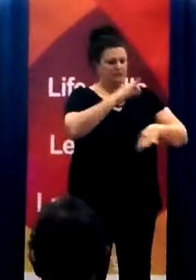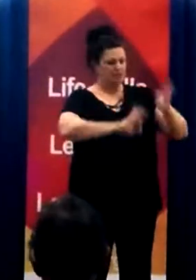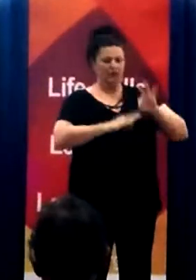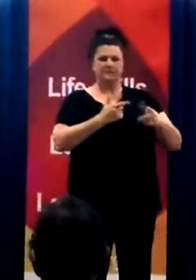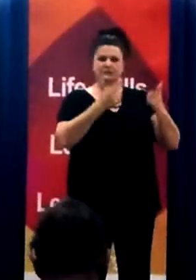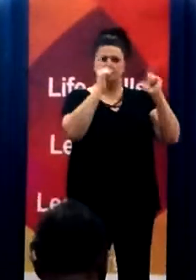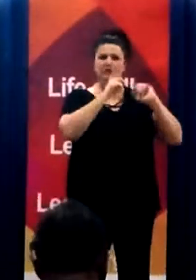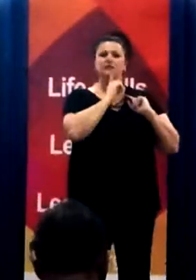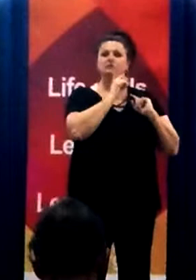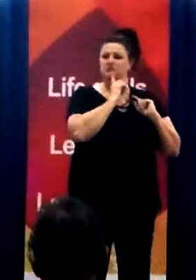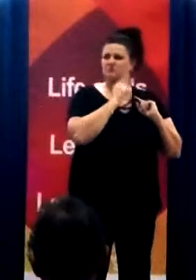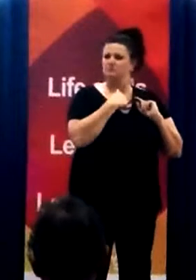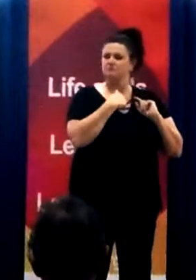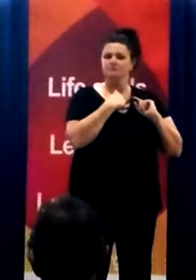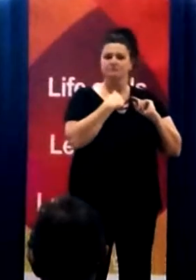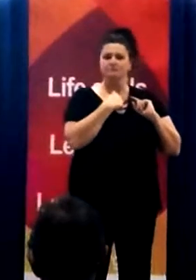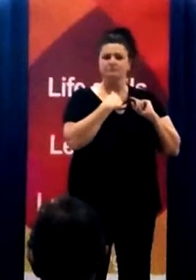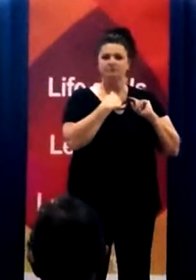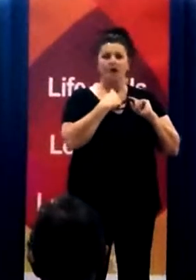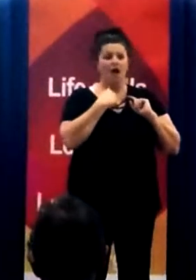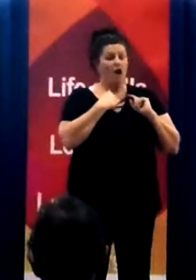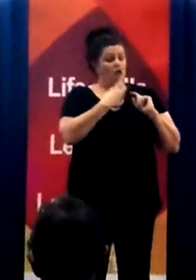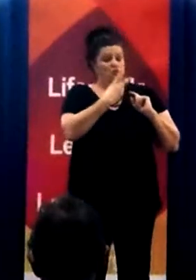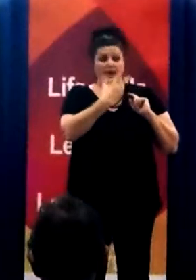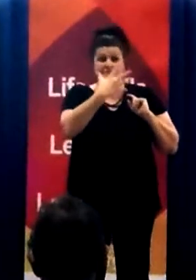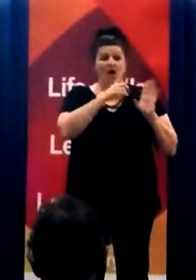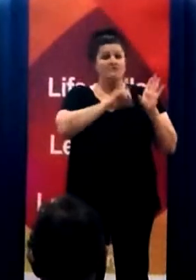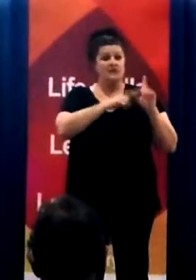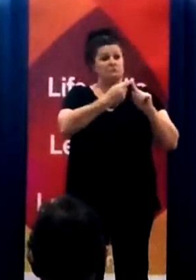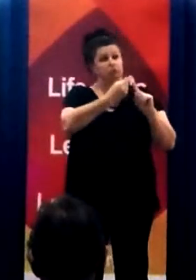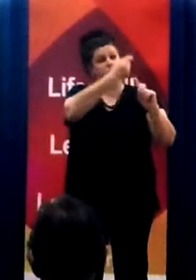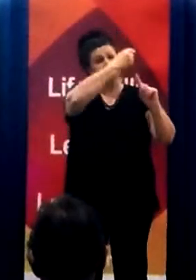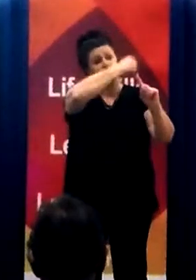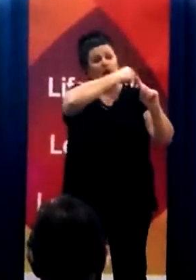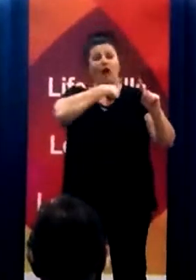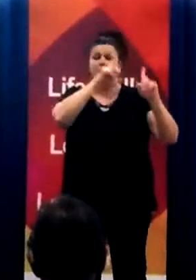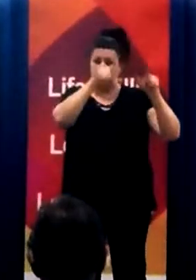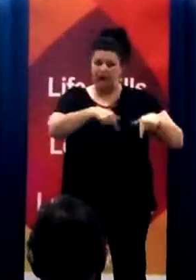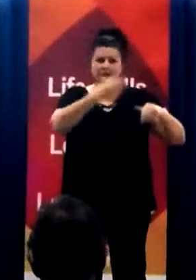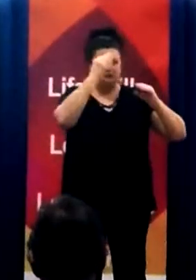In a career spanning 25 years, I started my educational career teaching science and mathematics